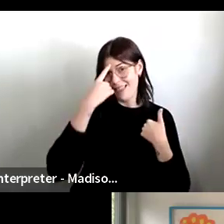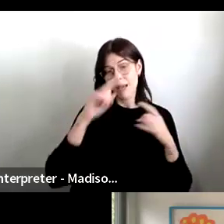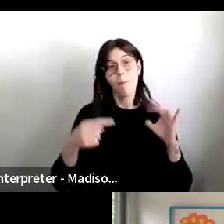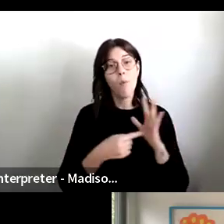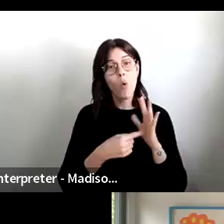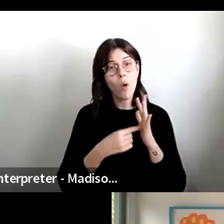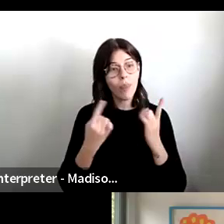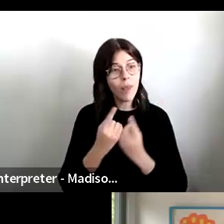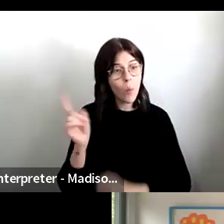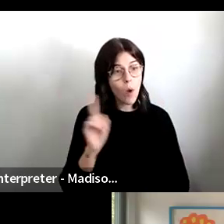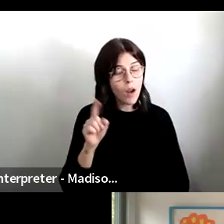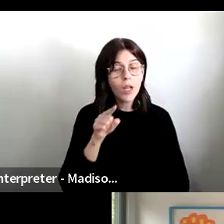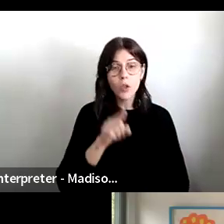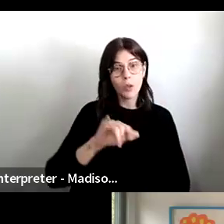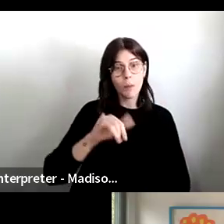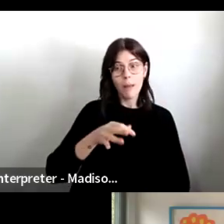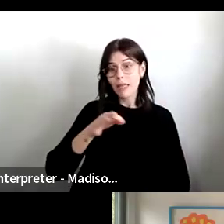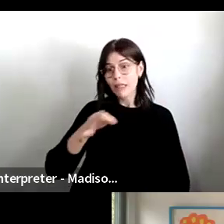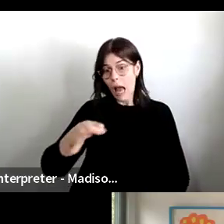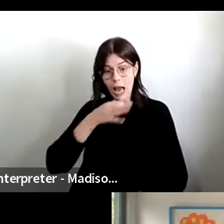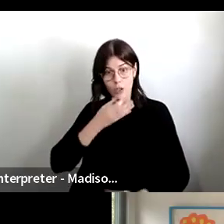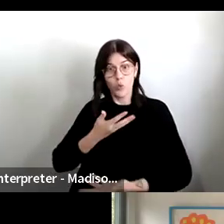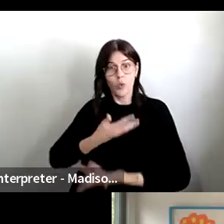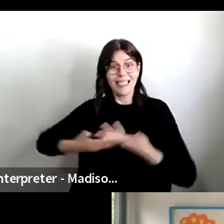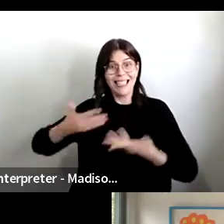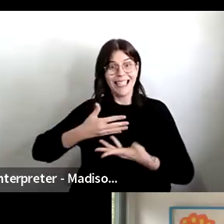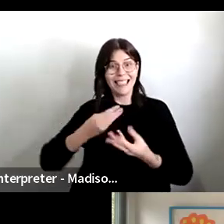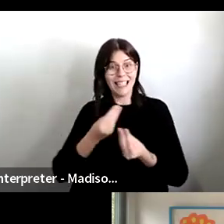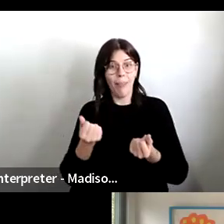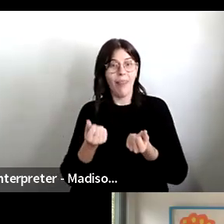you might be asked to discuss something in the meeting, is actually having something to remind